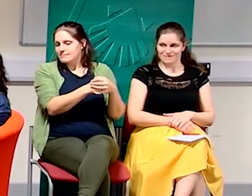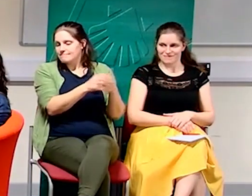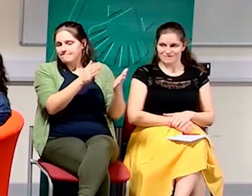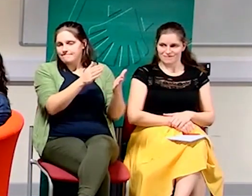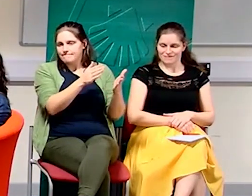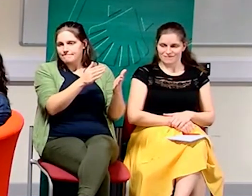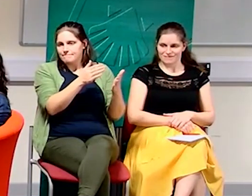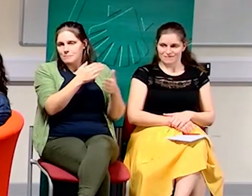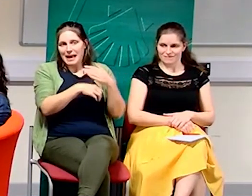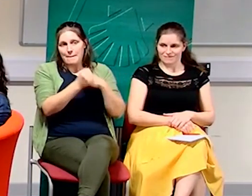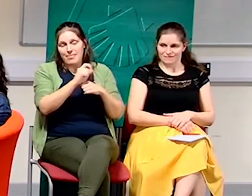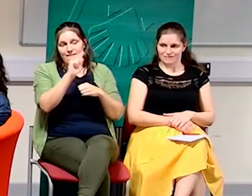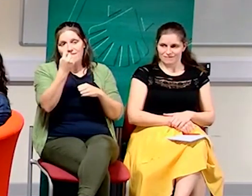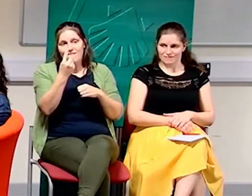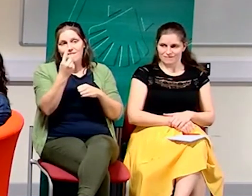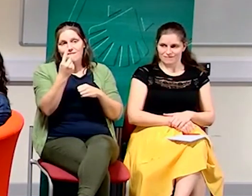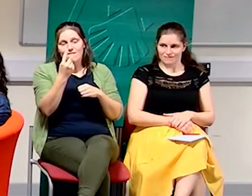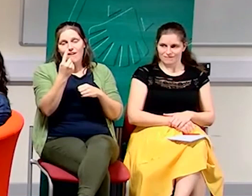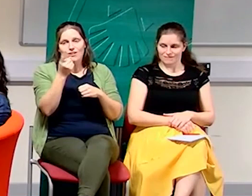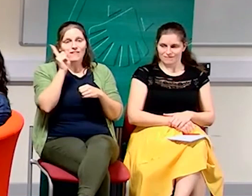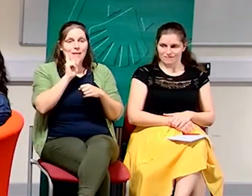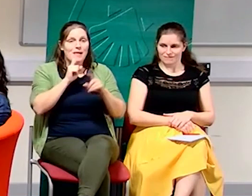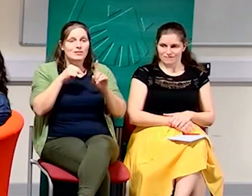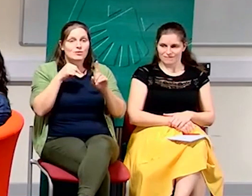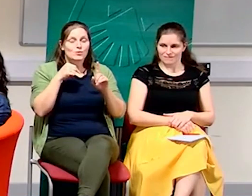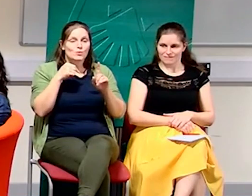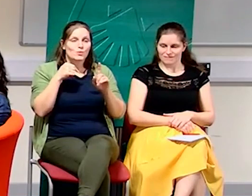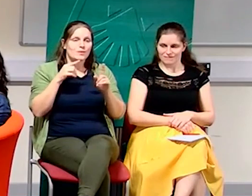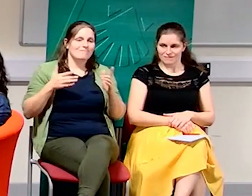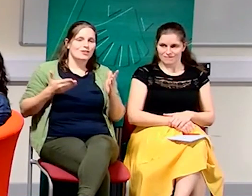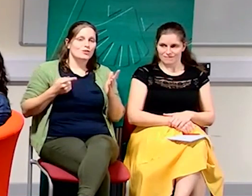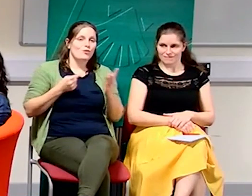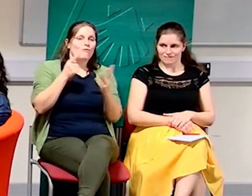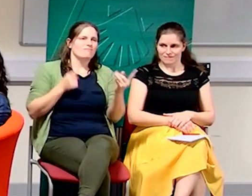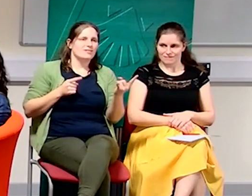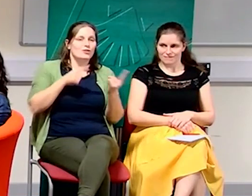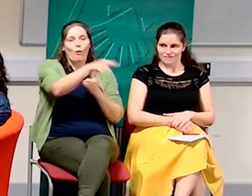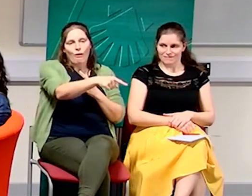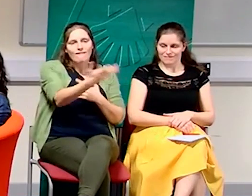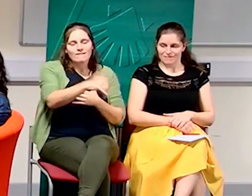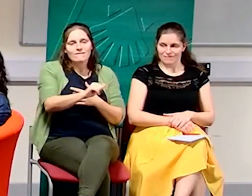the first female to score in uh the Championships um it shouldn't have took that long cuz there are